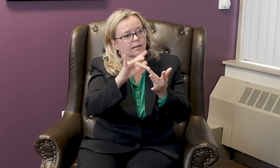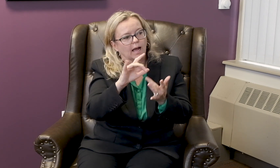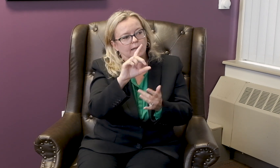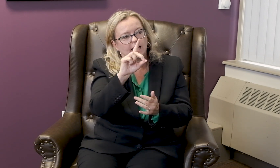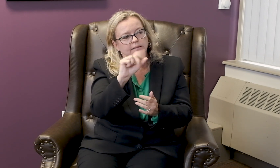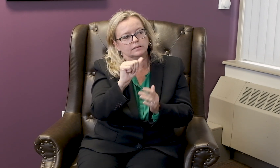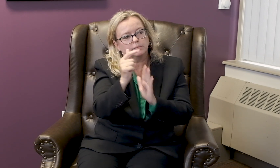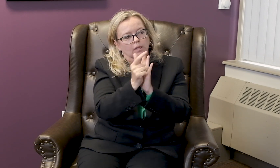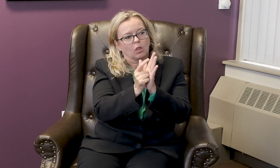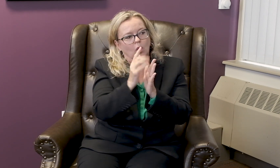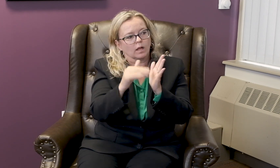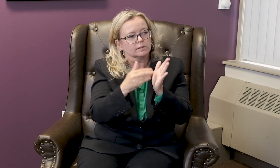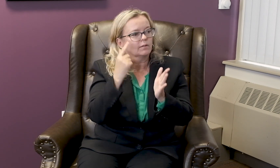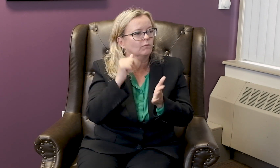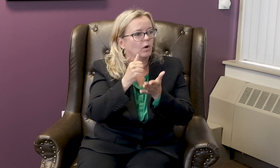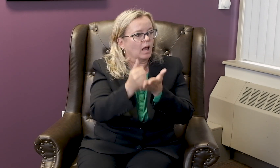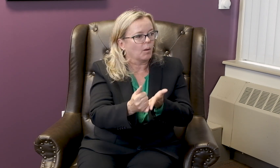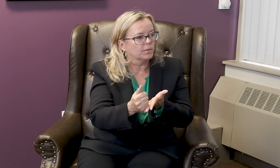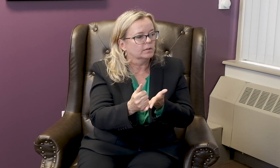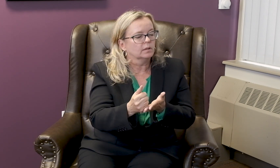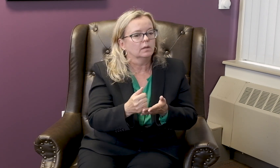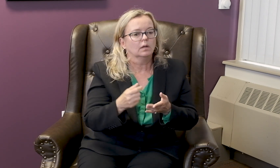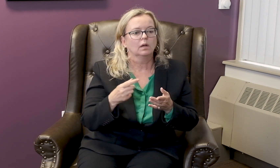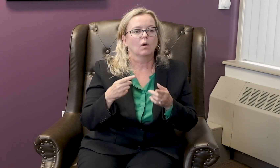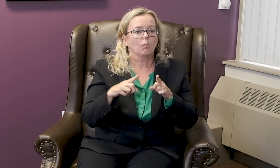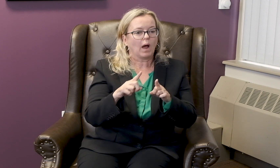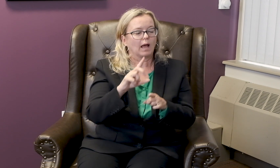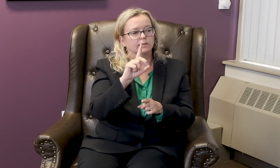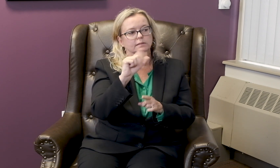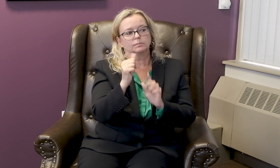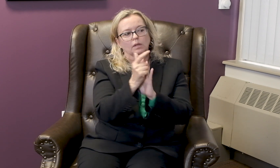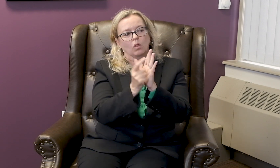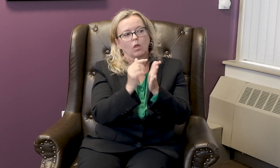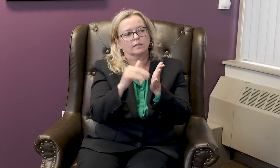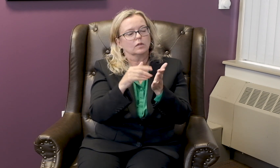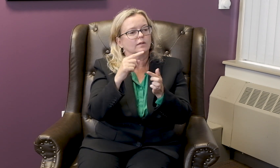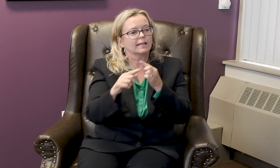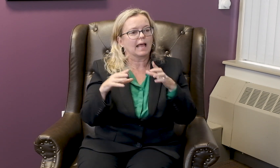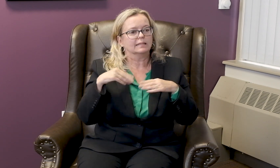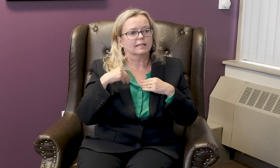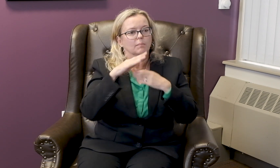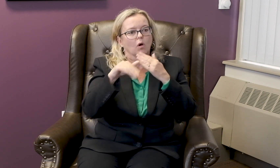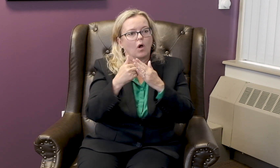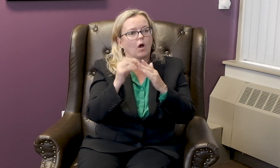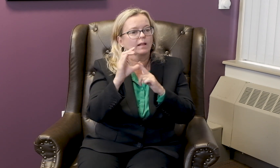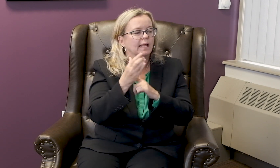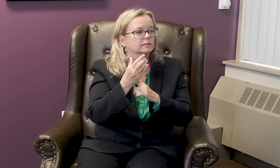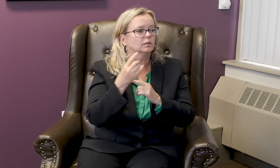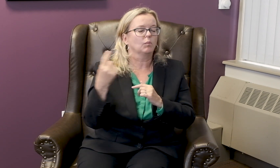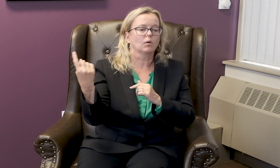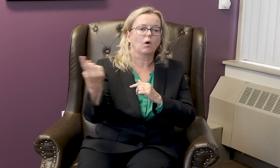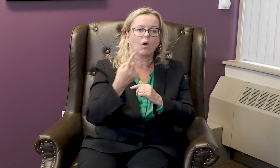please contact the Disability Law Center for assistance. While the Disability Law Center